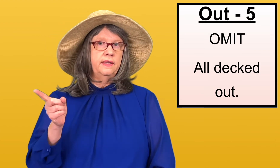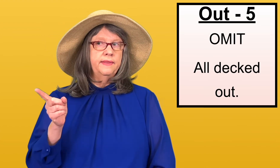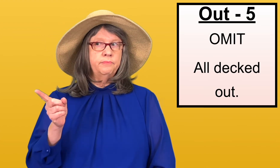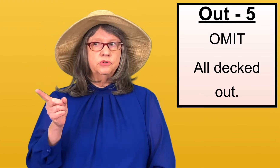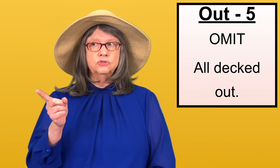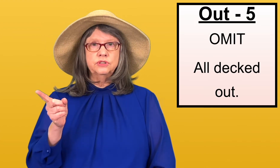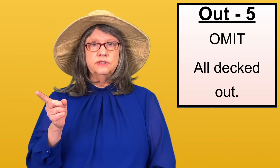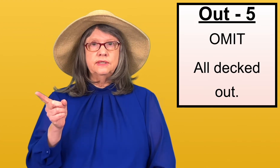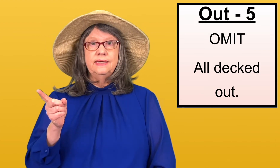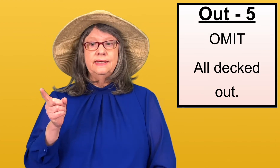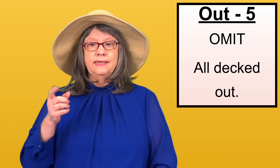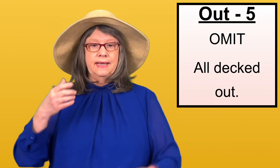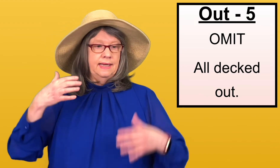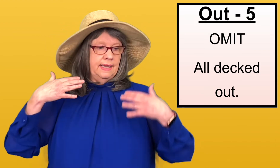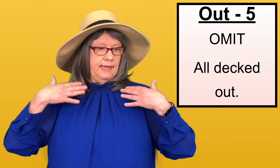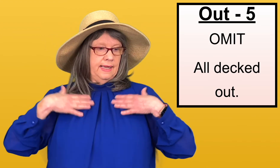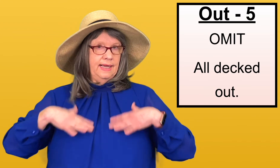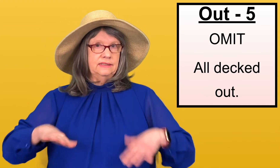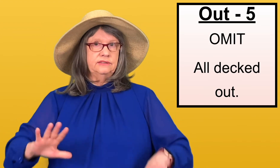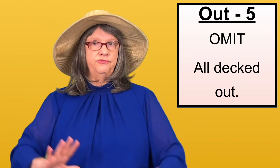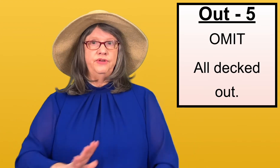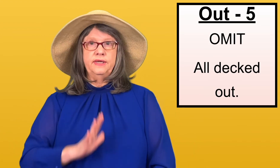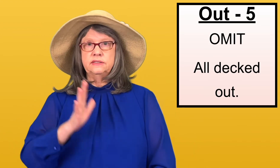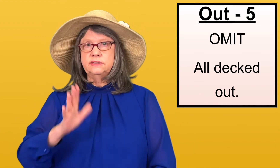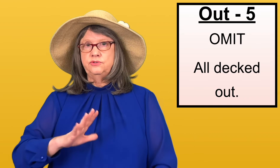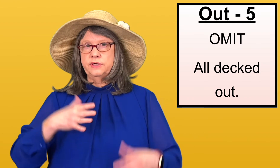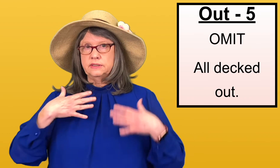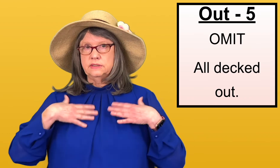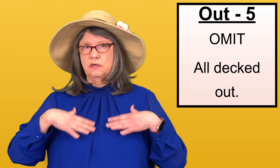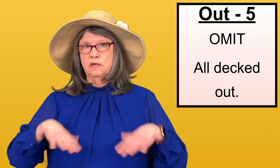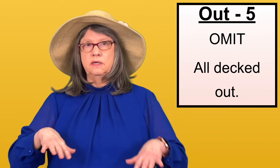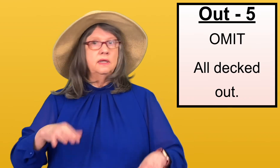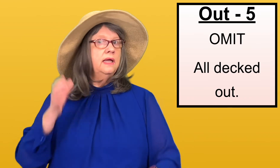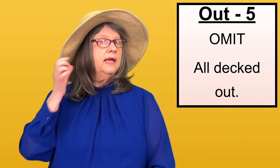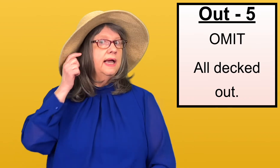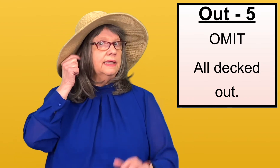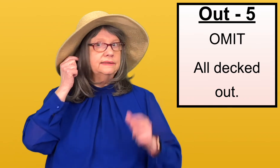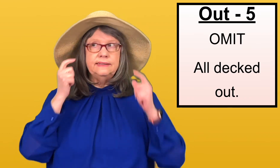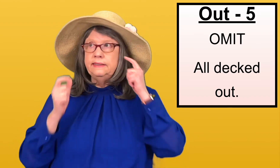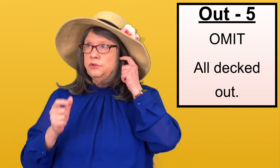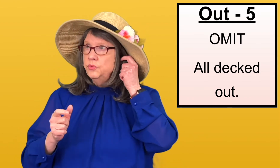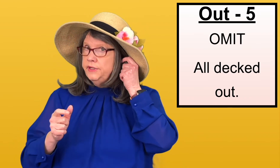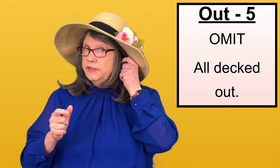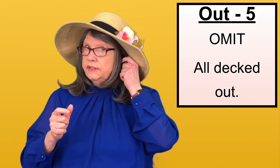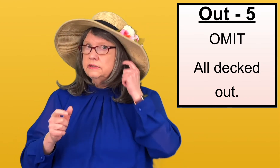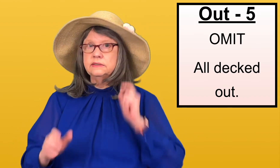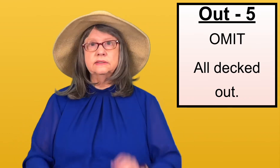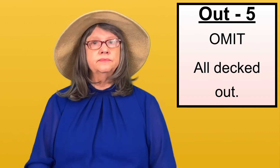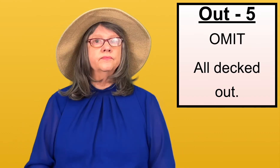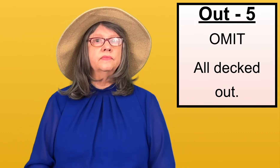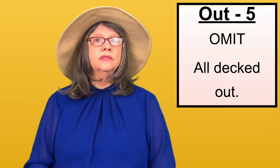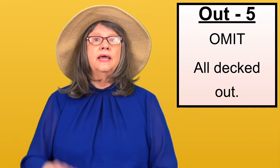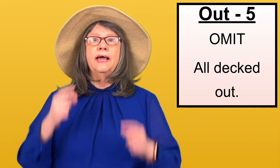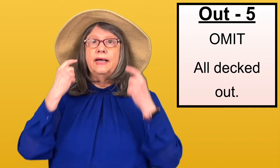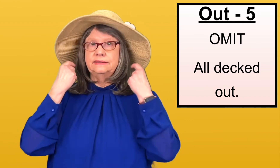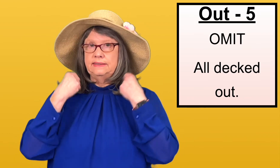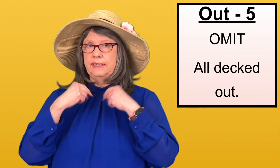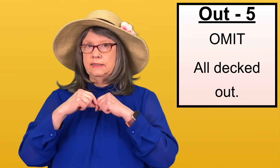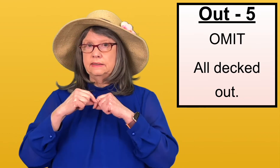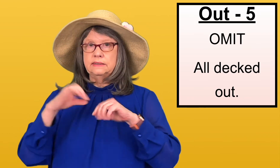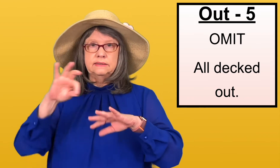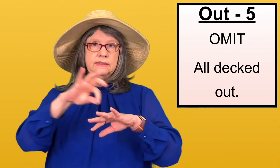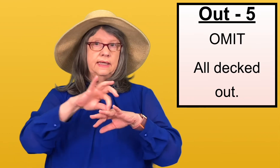That person has a FANCY DRESS on, has EARRINGS, has a NECKLACE